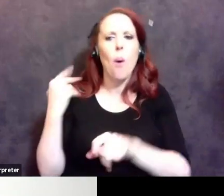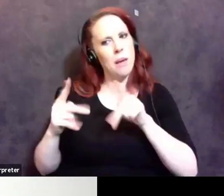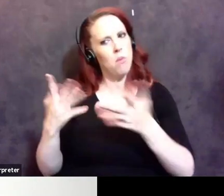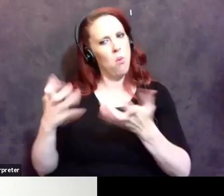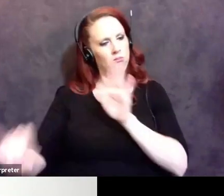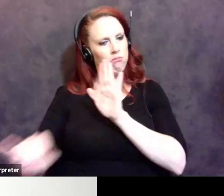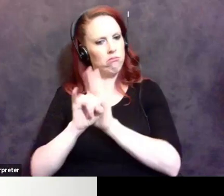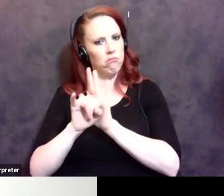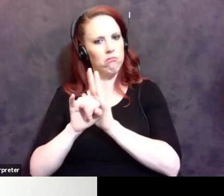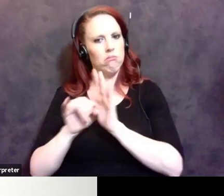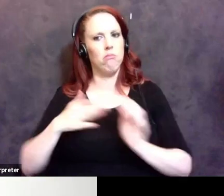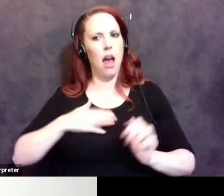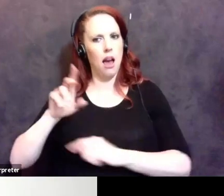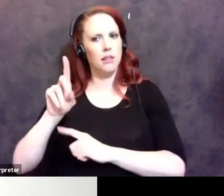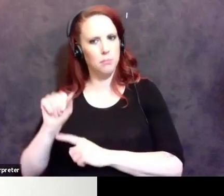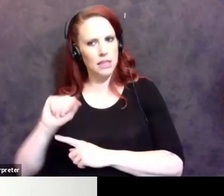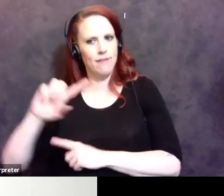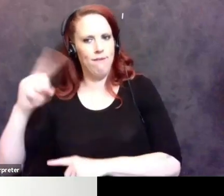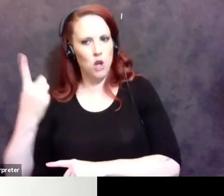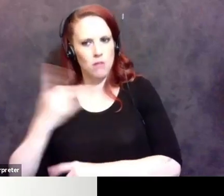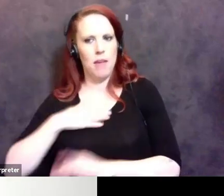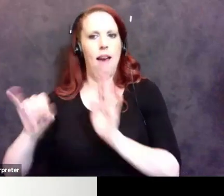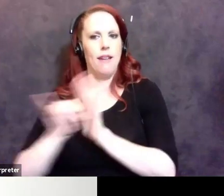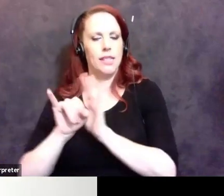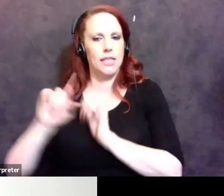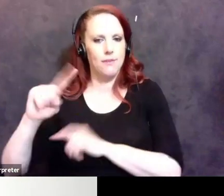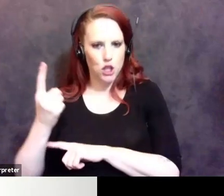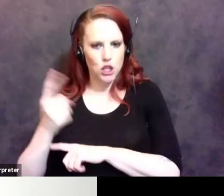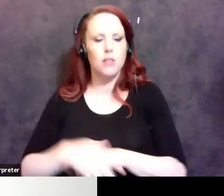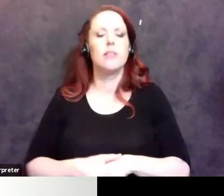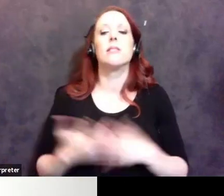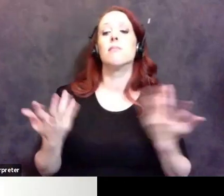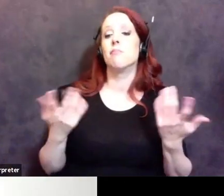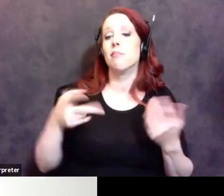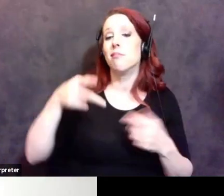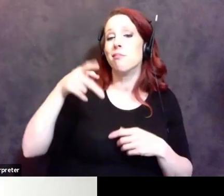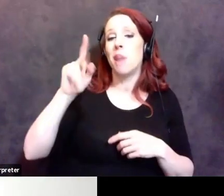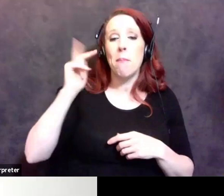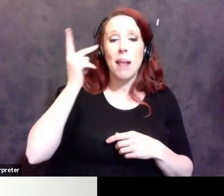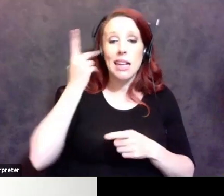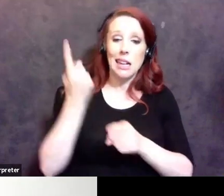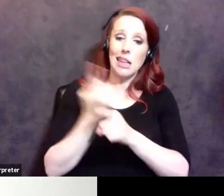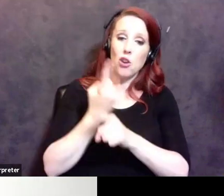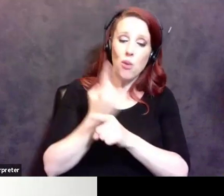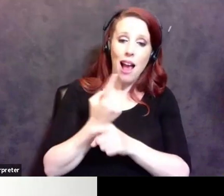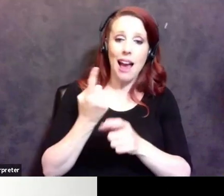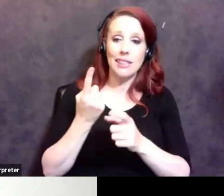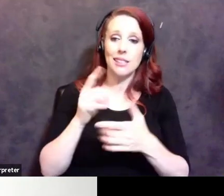identity first. The politically correct context for people with disabilities person first